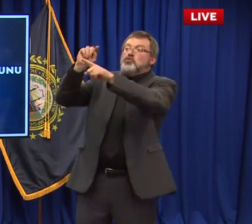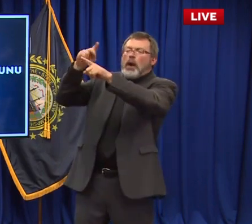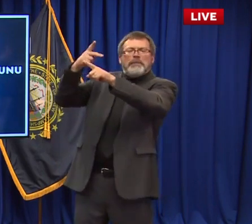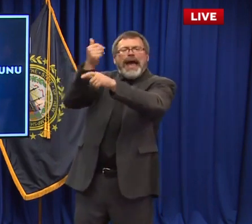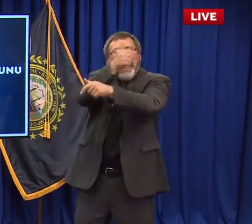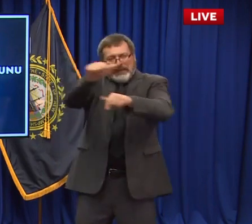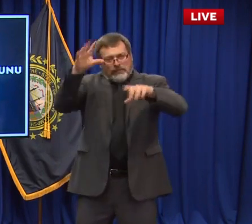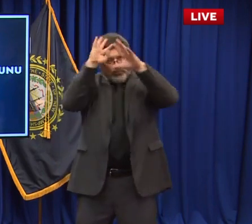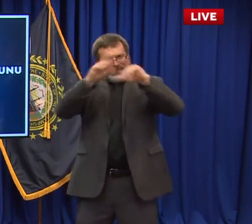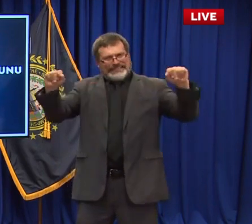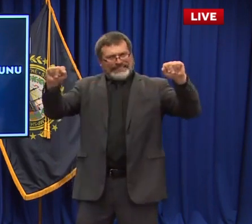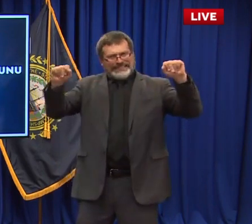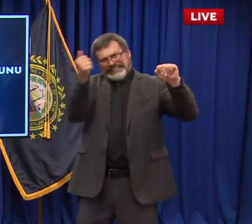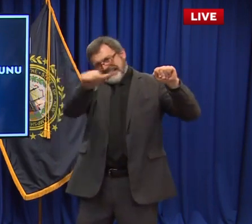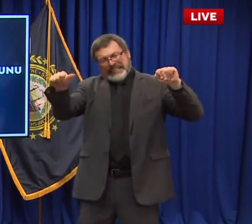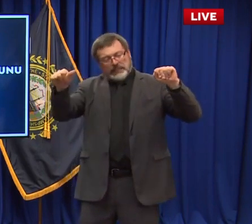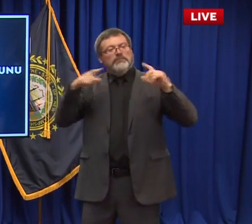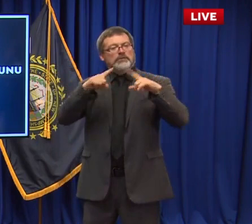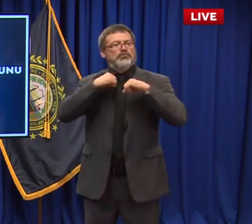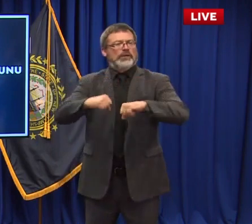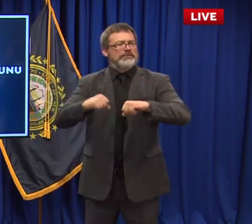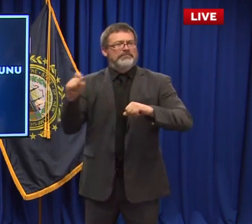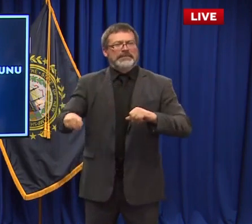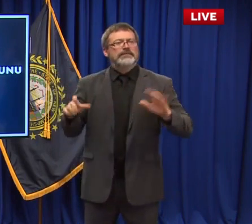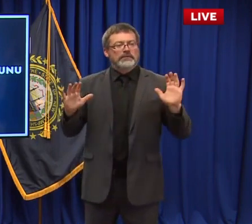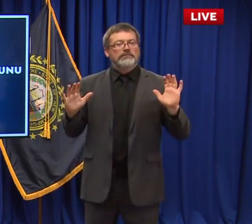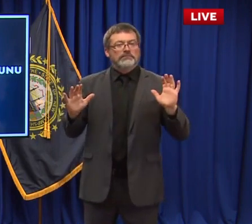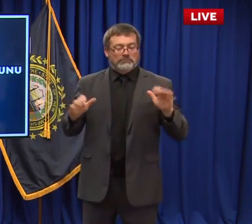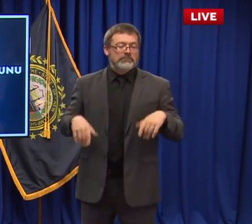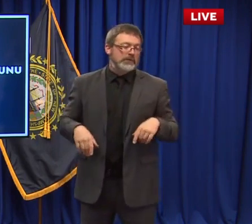WE WILL HAVE A STRONG PRESENCE THERE REGARDLESS.